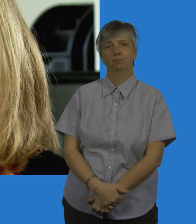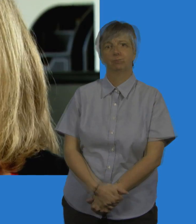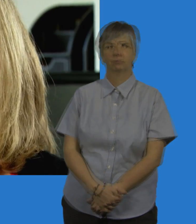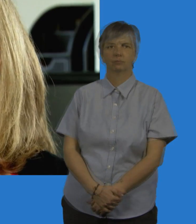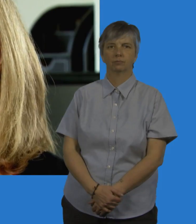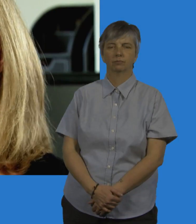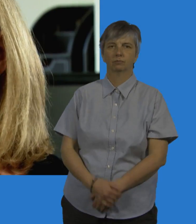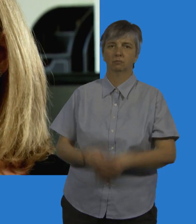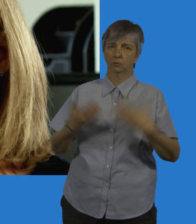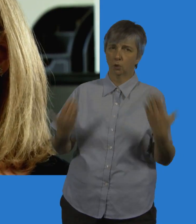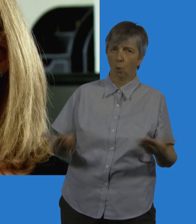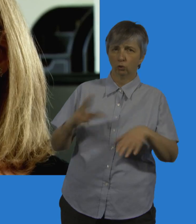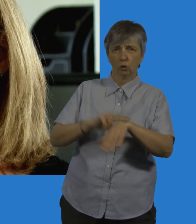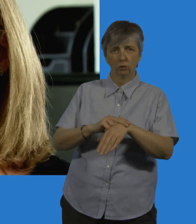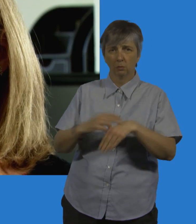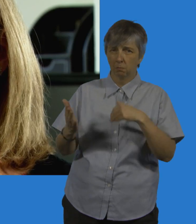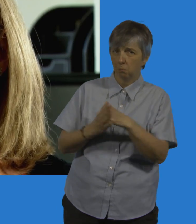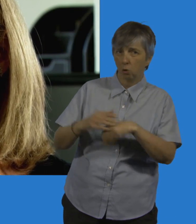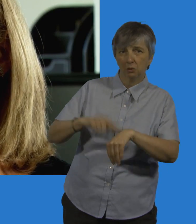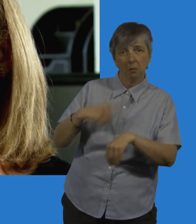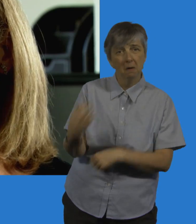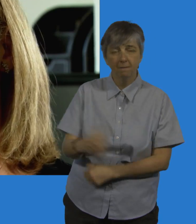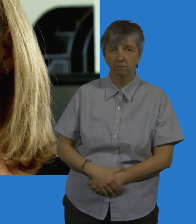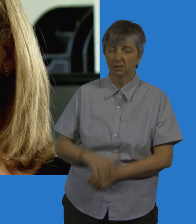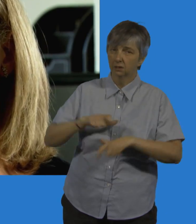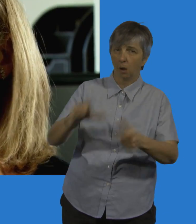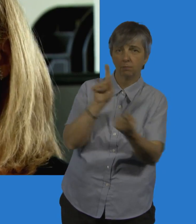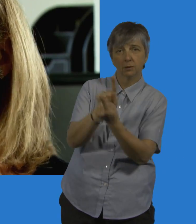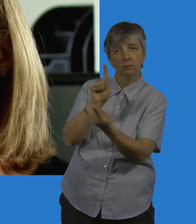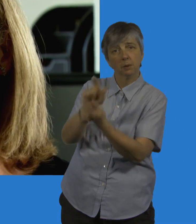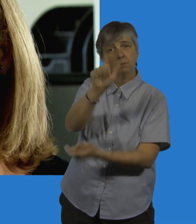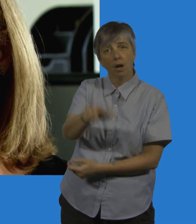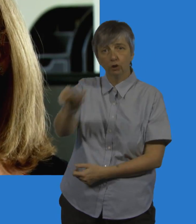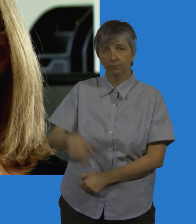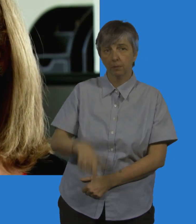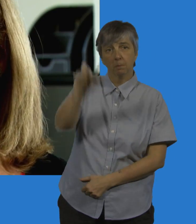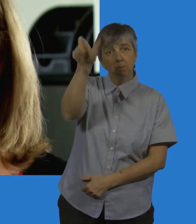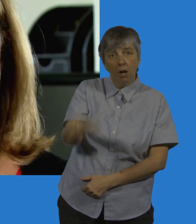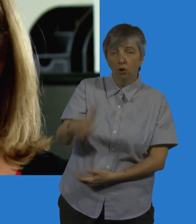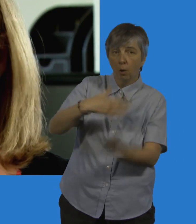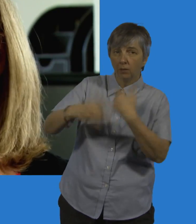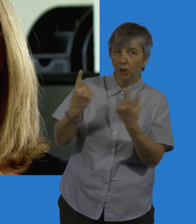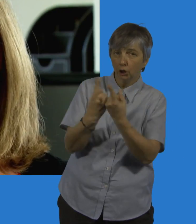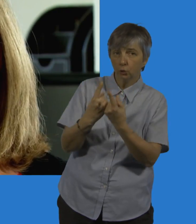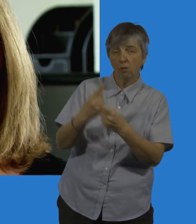the GPs are not seeing the patients – but they now have the luxury of booking a half and hour appointment if that patient needs it